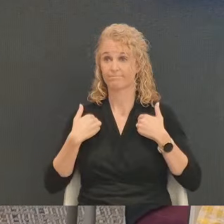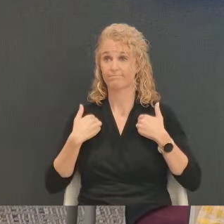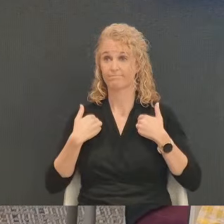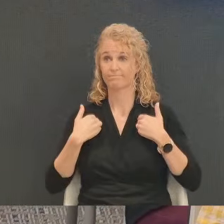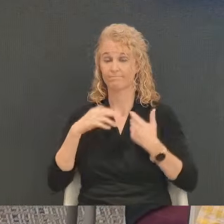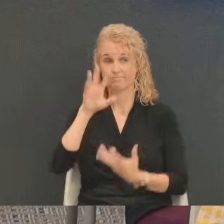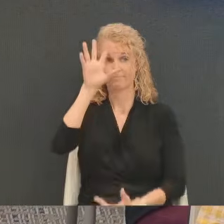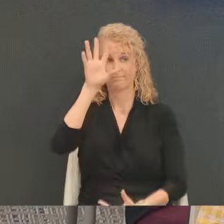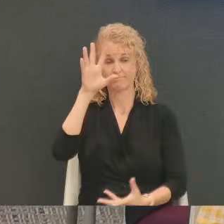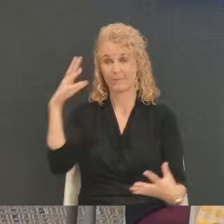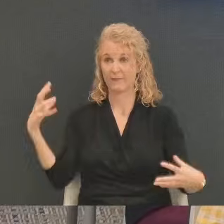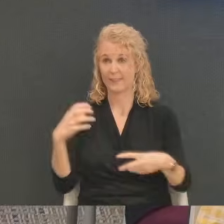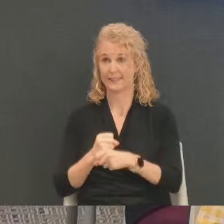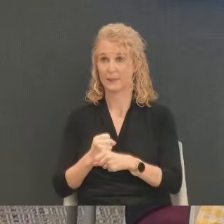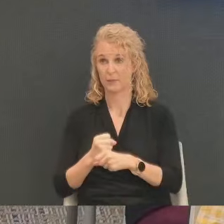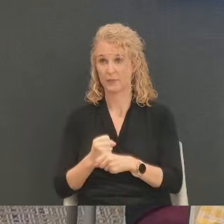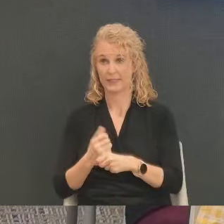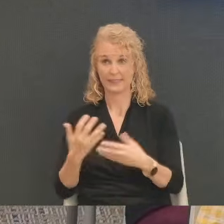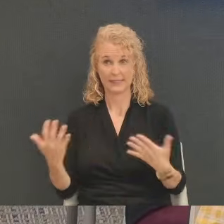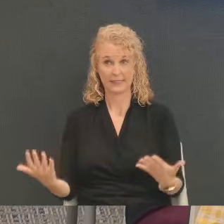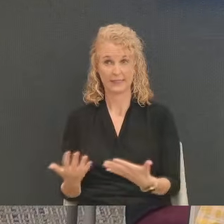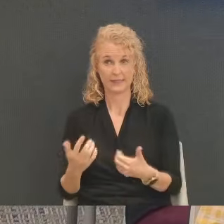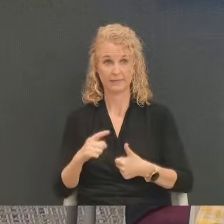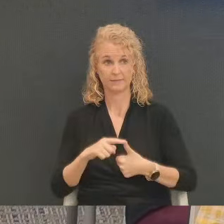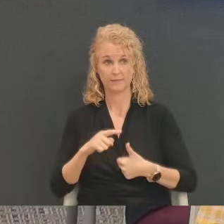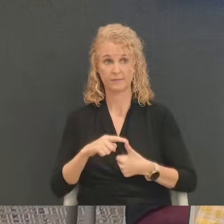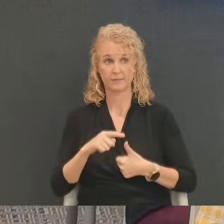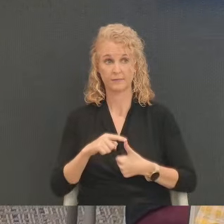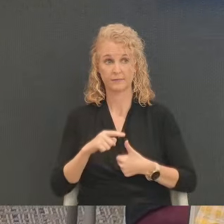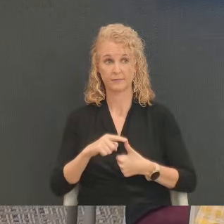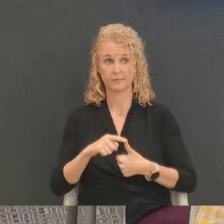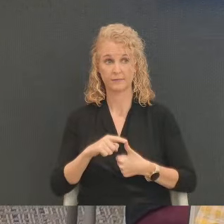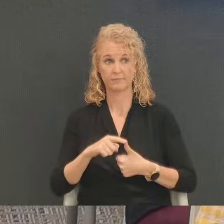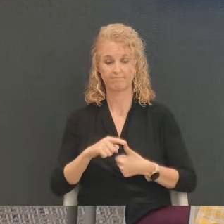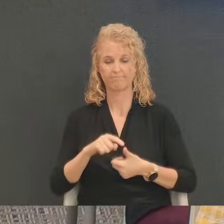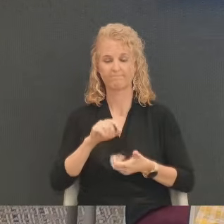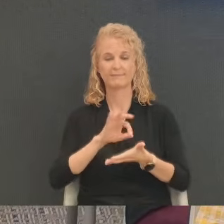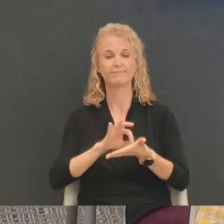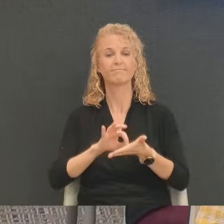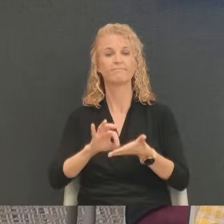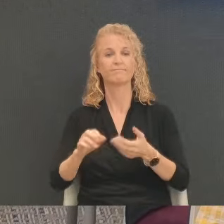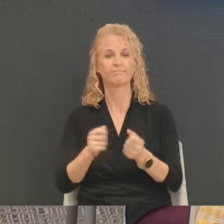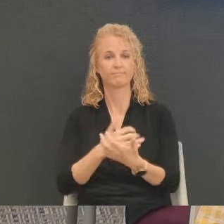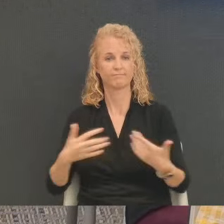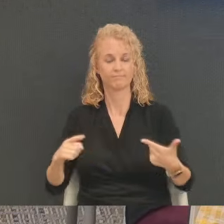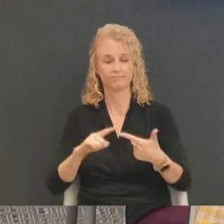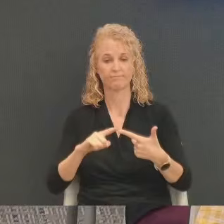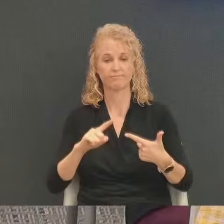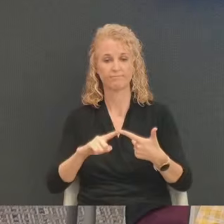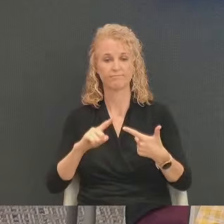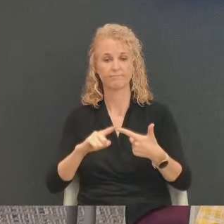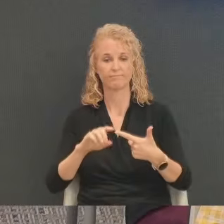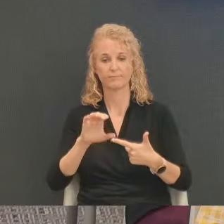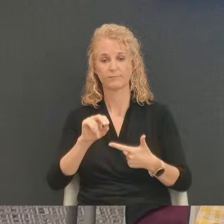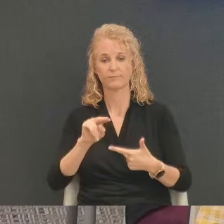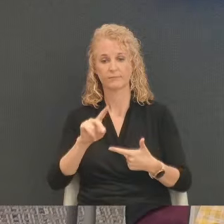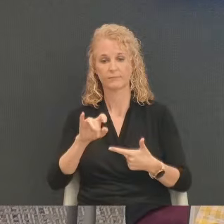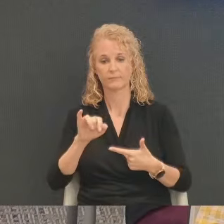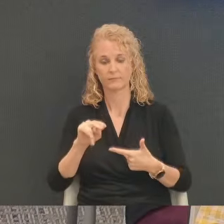right in front of me. Um, this will include facility inventory, condition assessments, repair